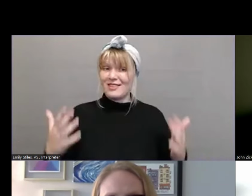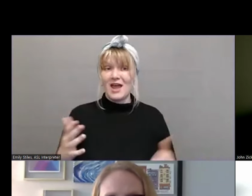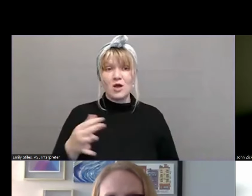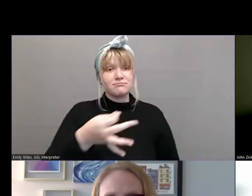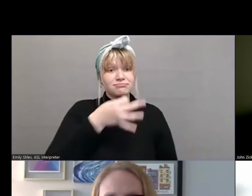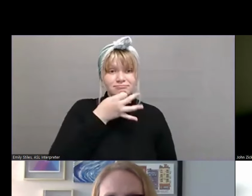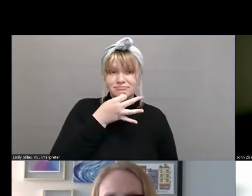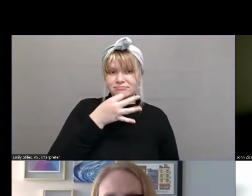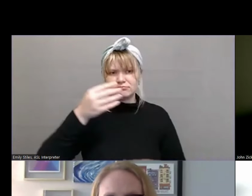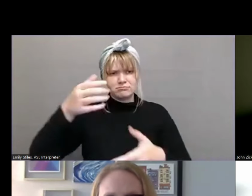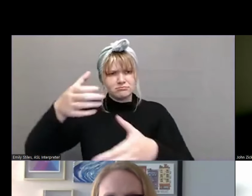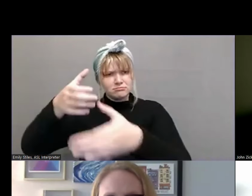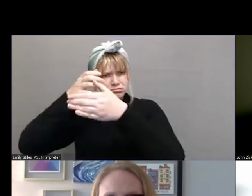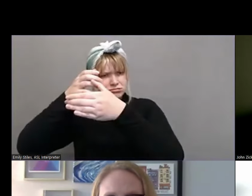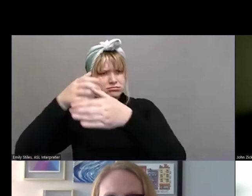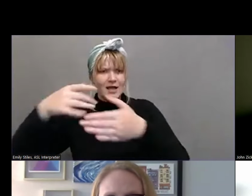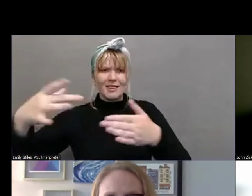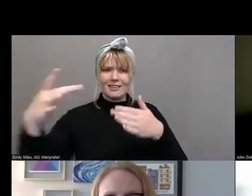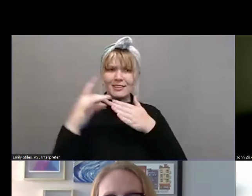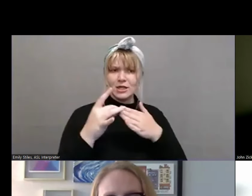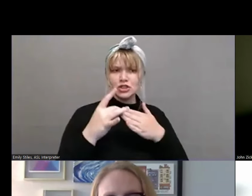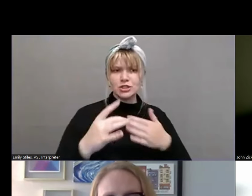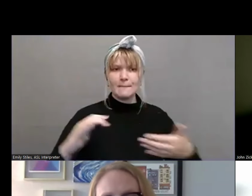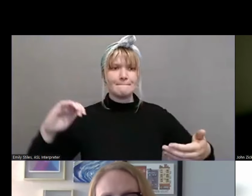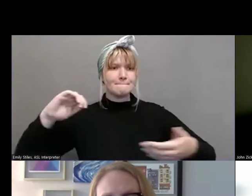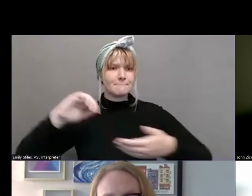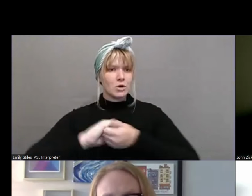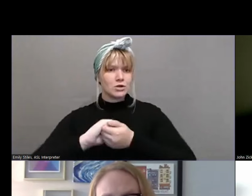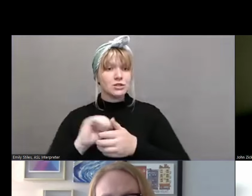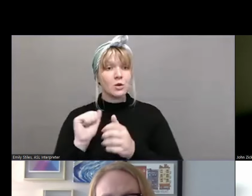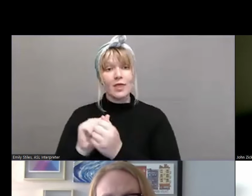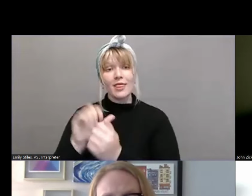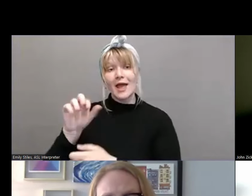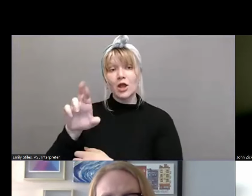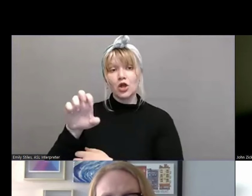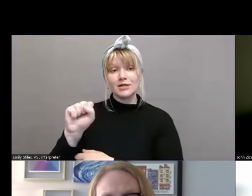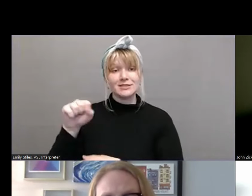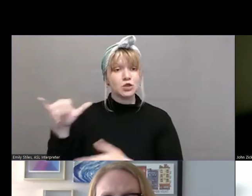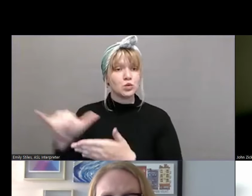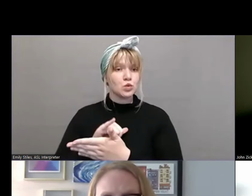of CARES of NY and the CoC in general.